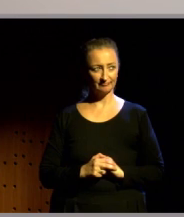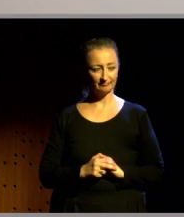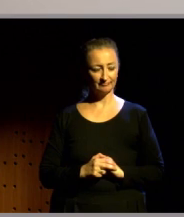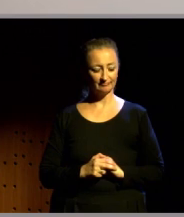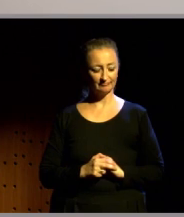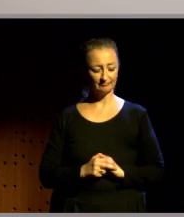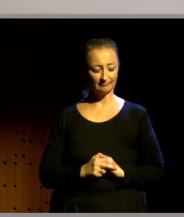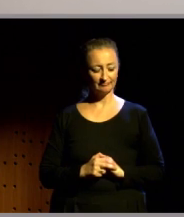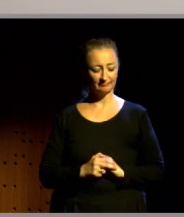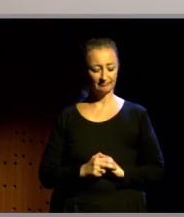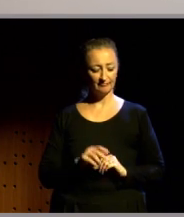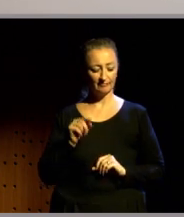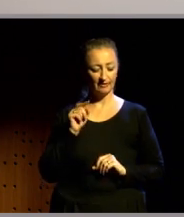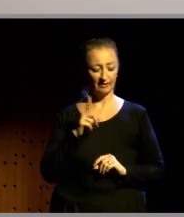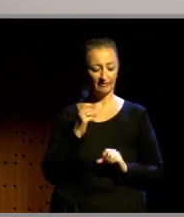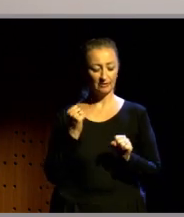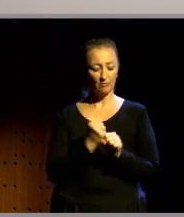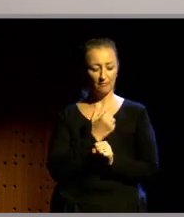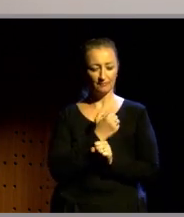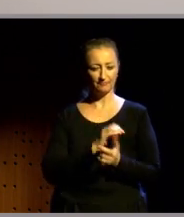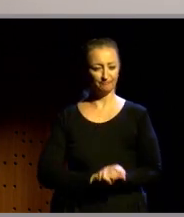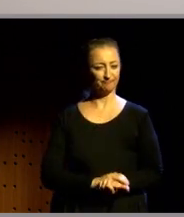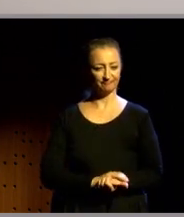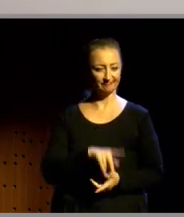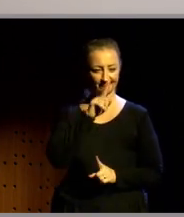That sort of makes it even nicer when we get to present them.